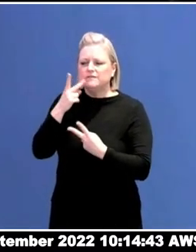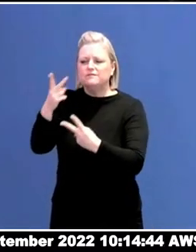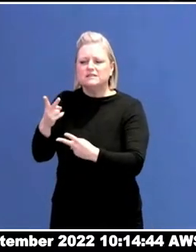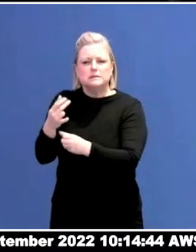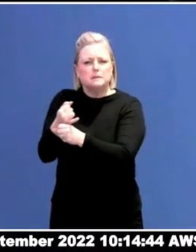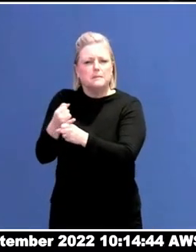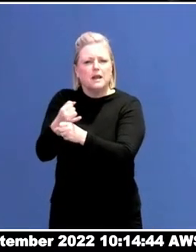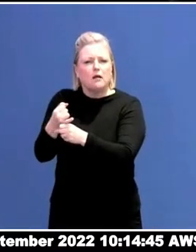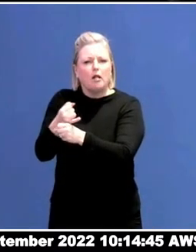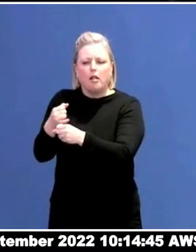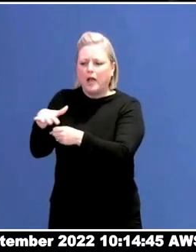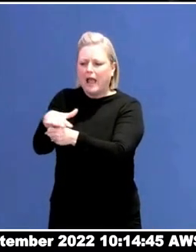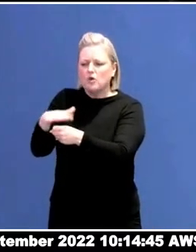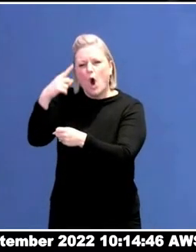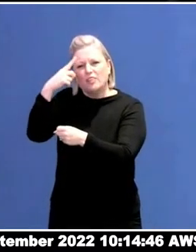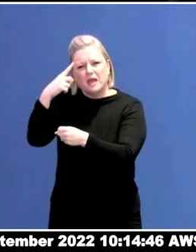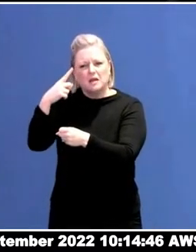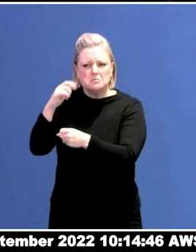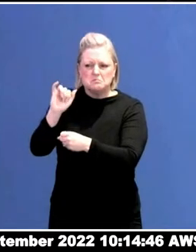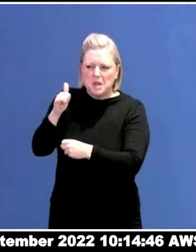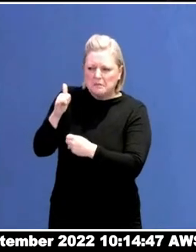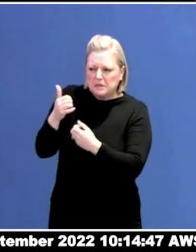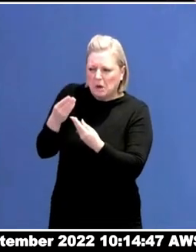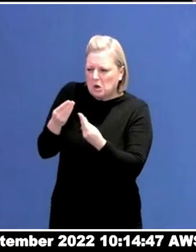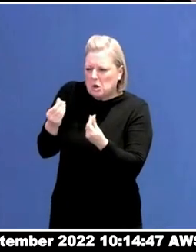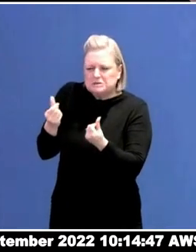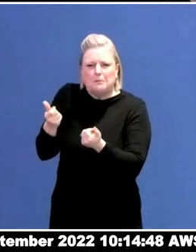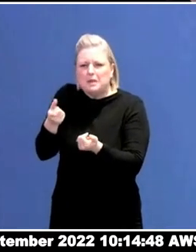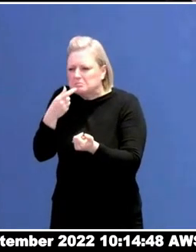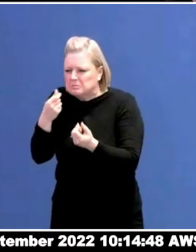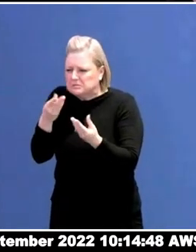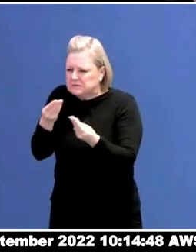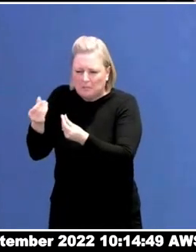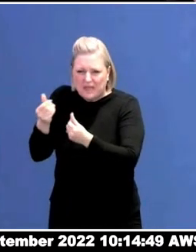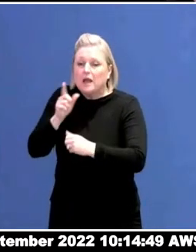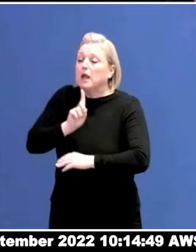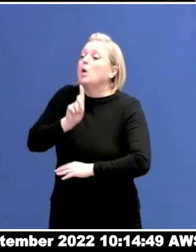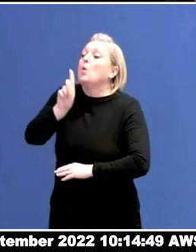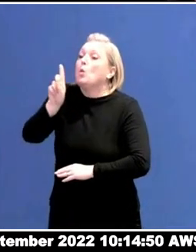been, for medication or something like that that he informed them or when he saw a